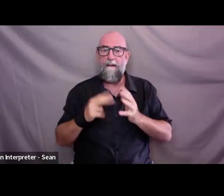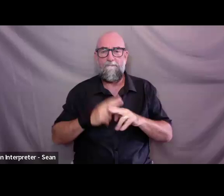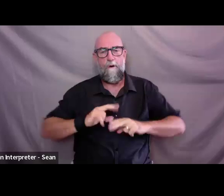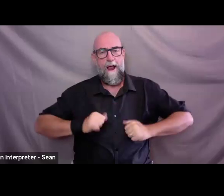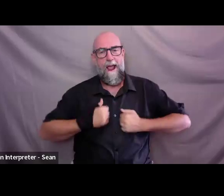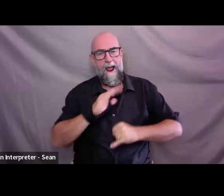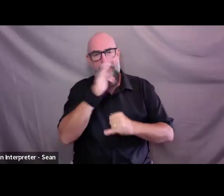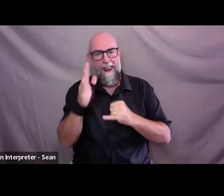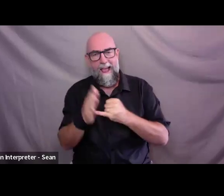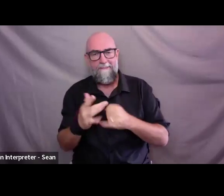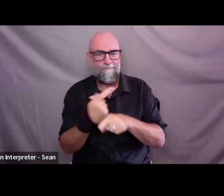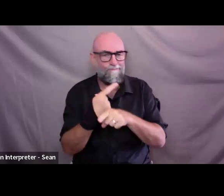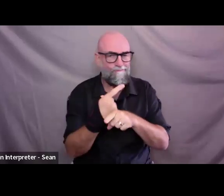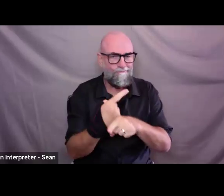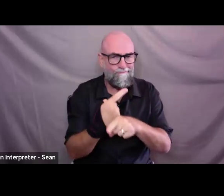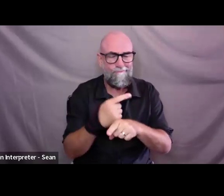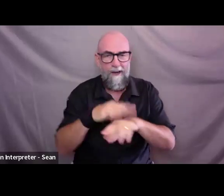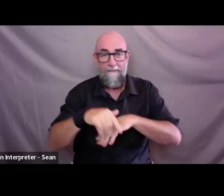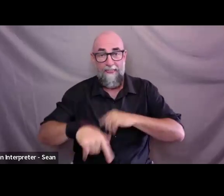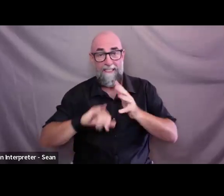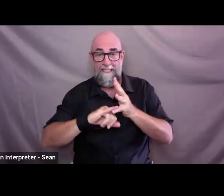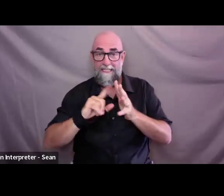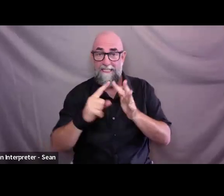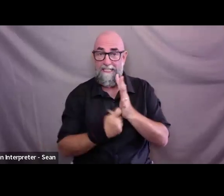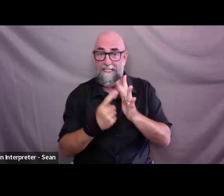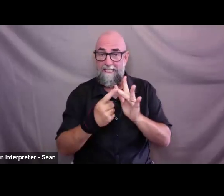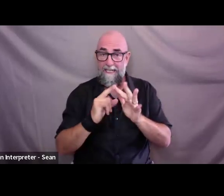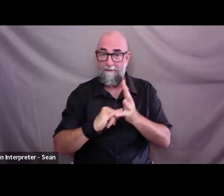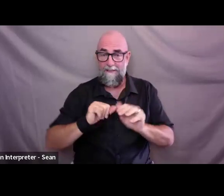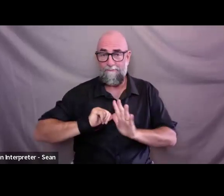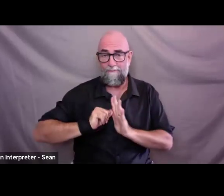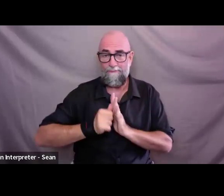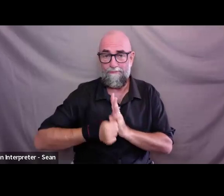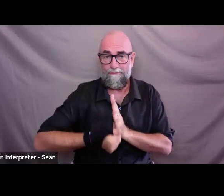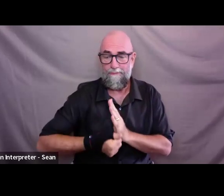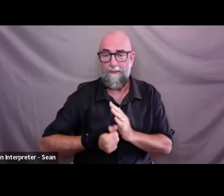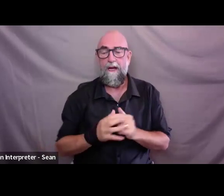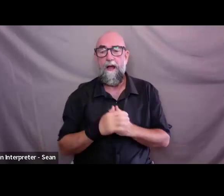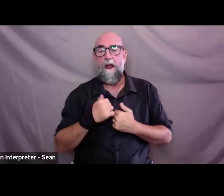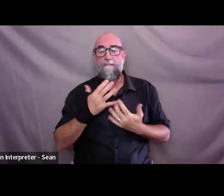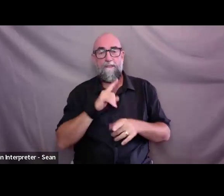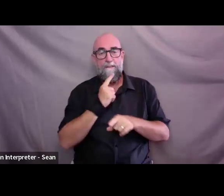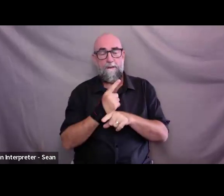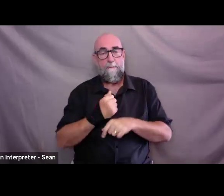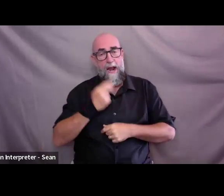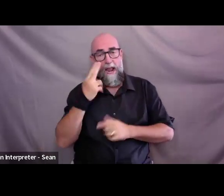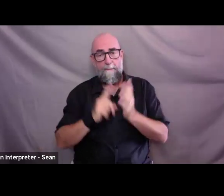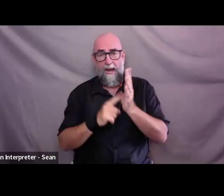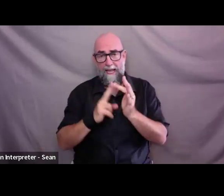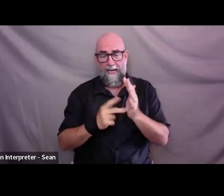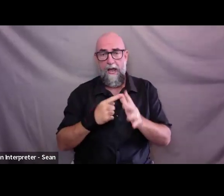I'm the CEO of arts Australia, and we are very pleased to be partnering with